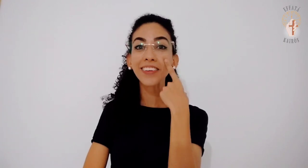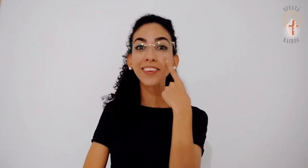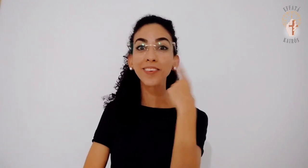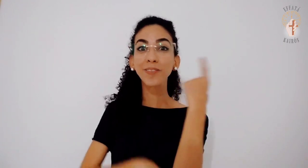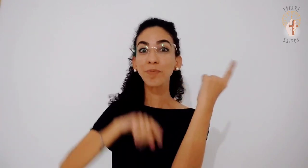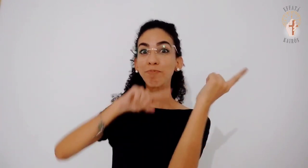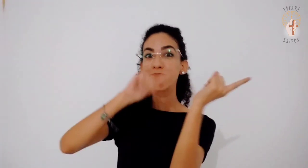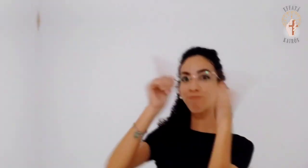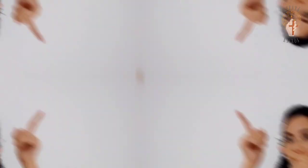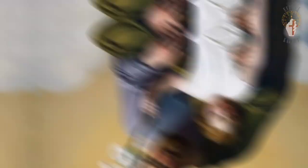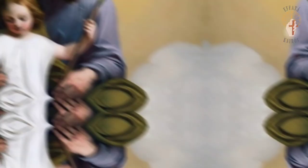Look,